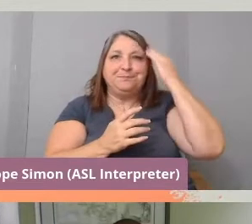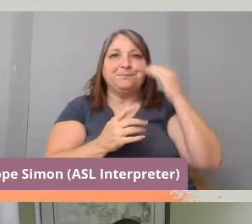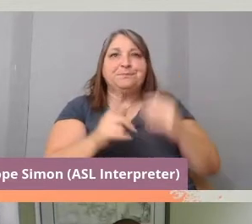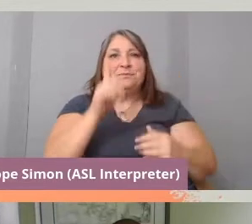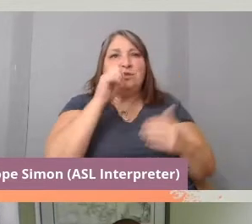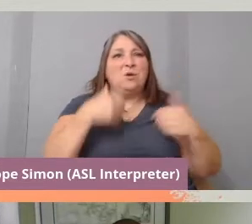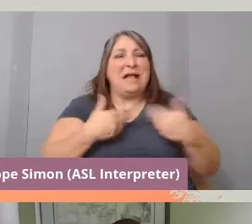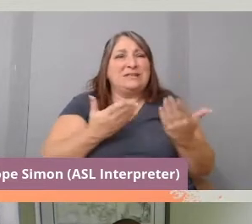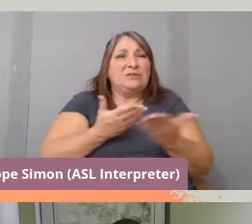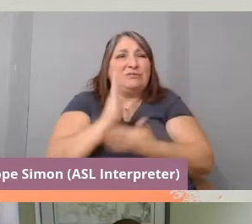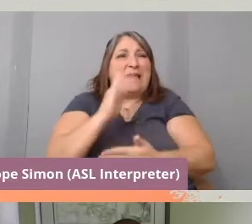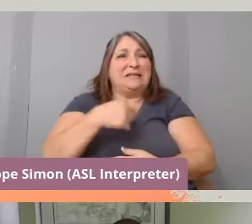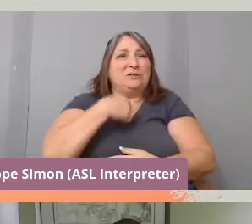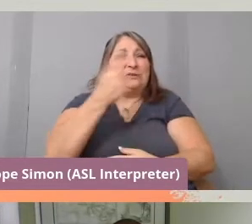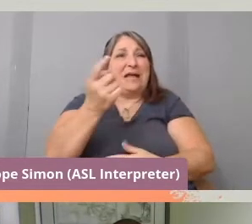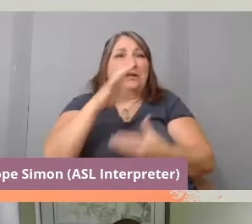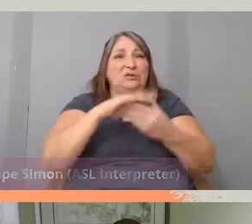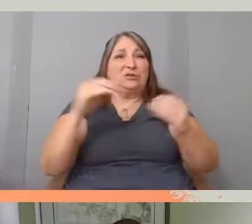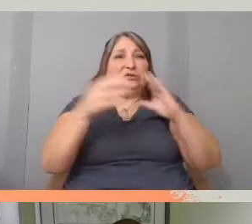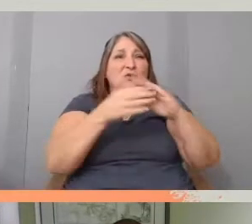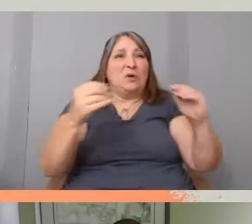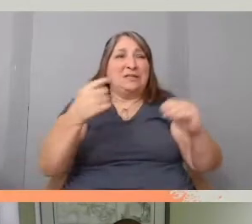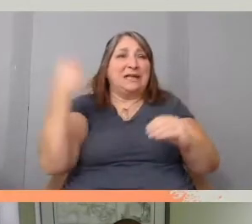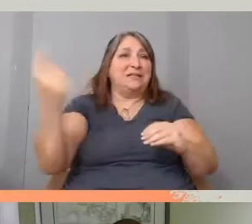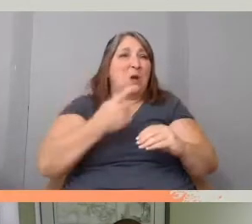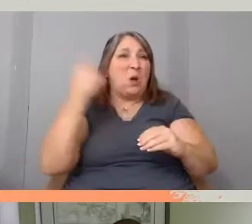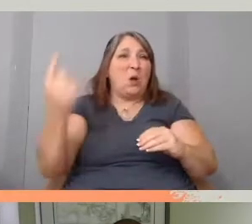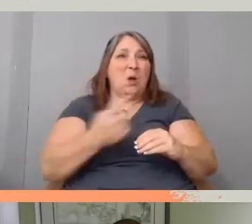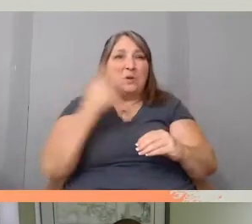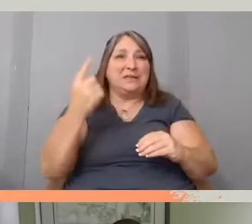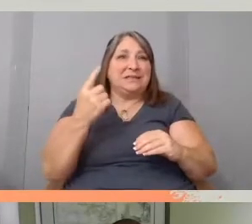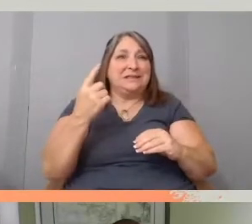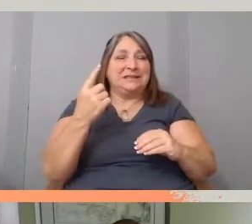that's always been a big question in Indian country, I would say.